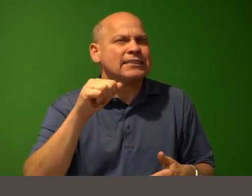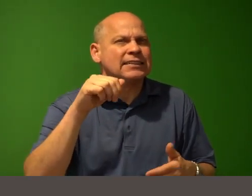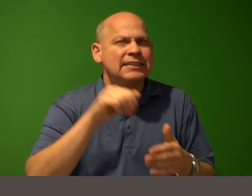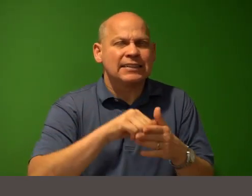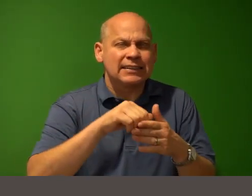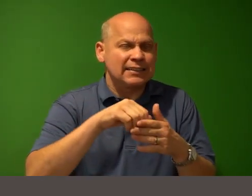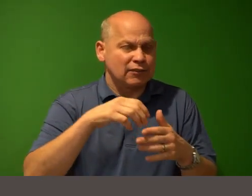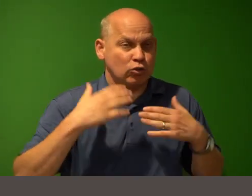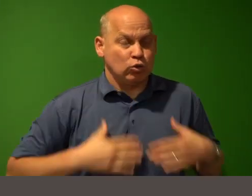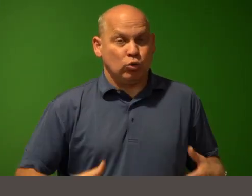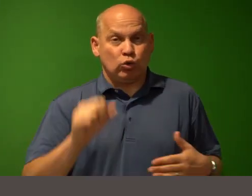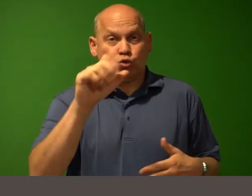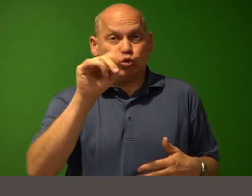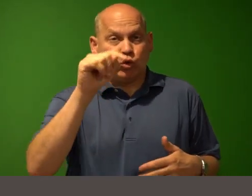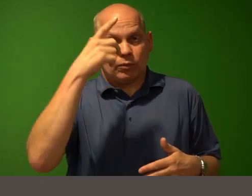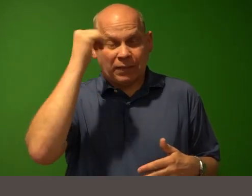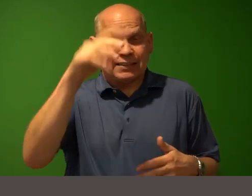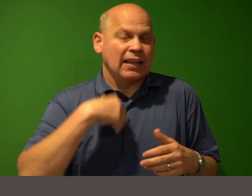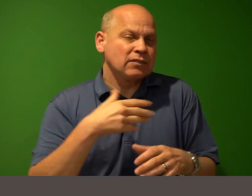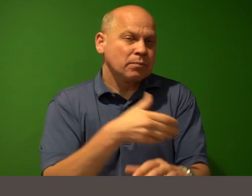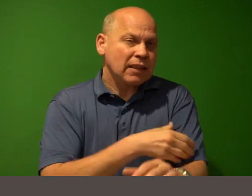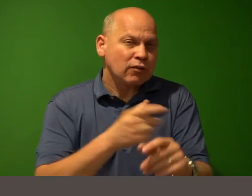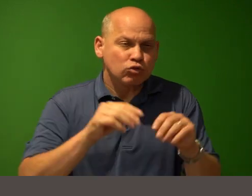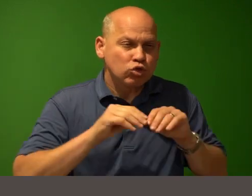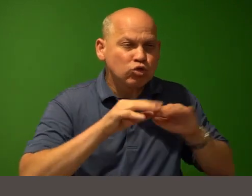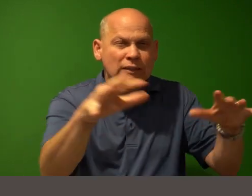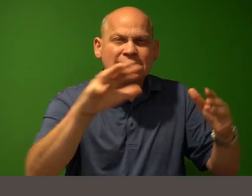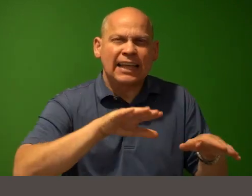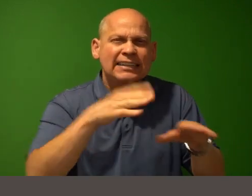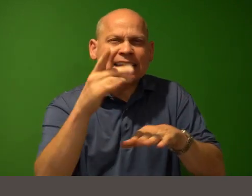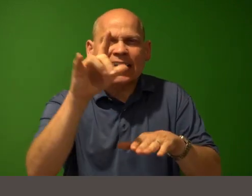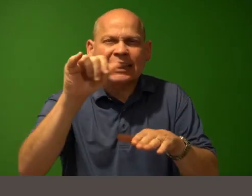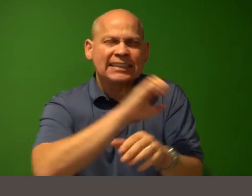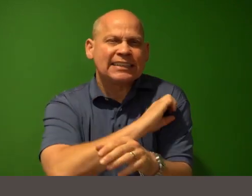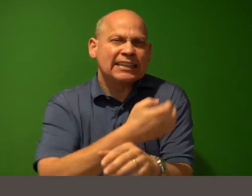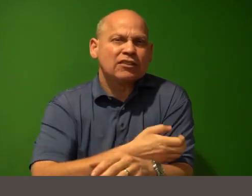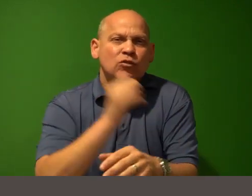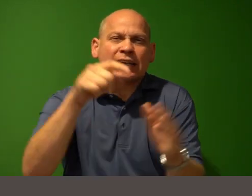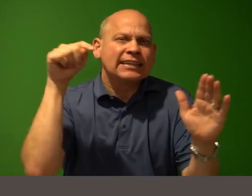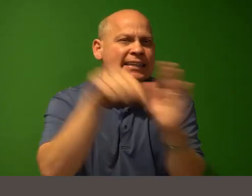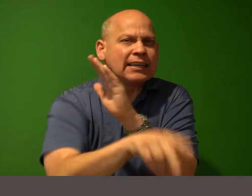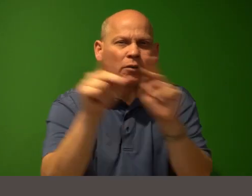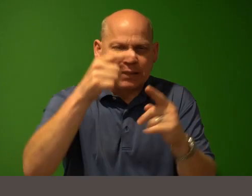because he has the power to release a deadly energy that can kill people around him.